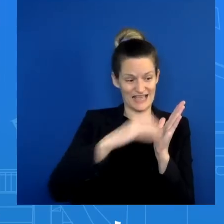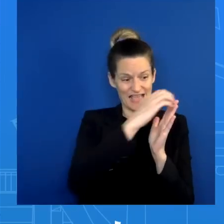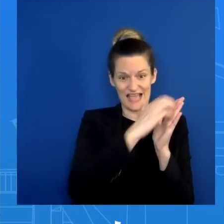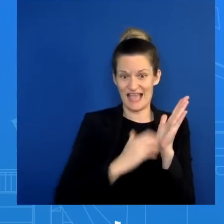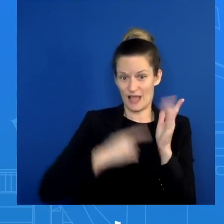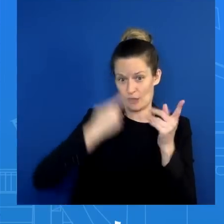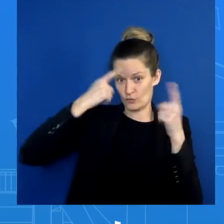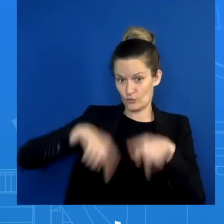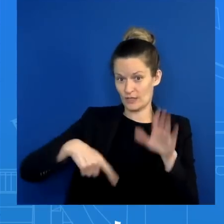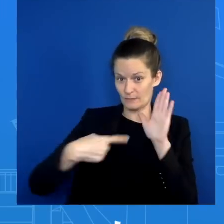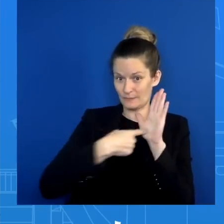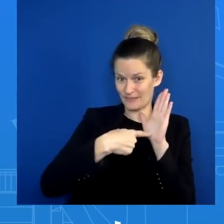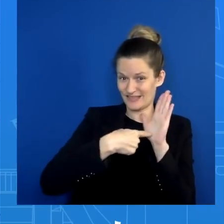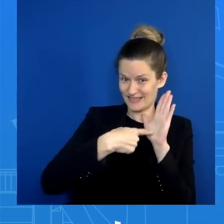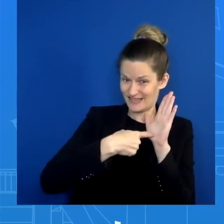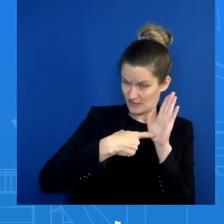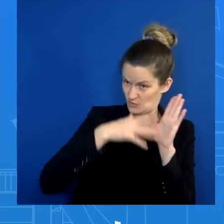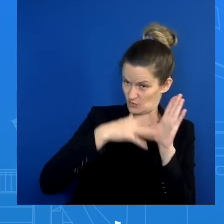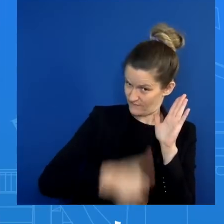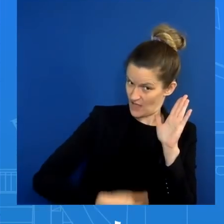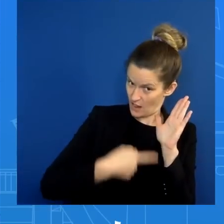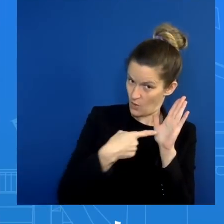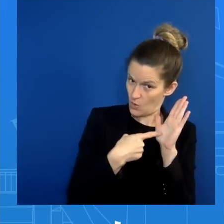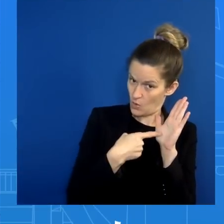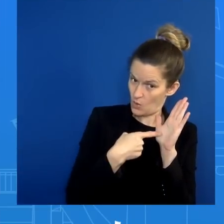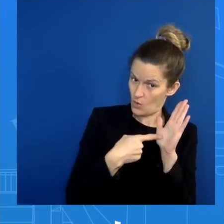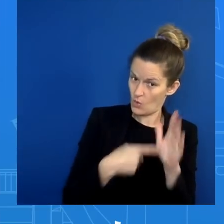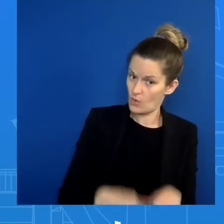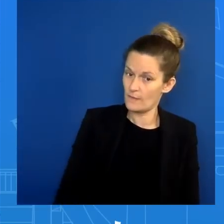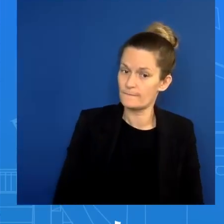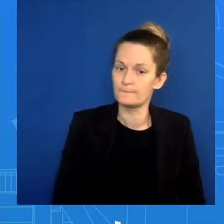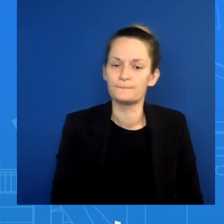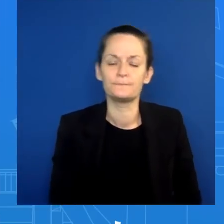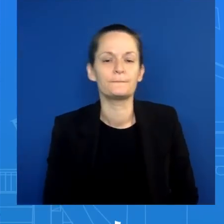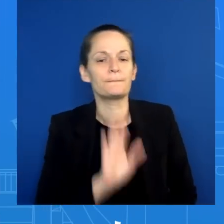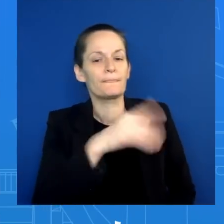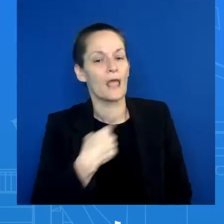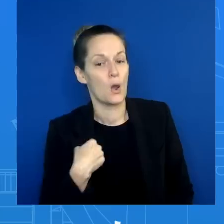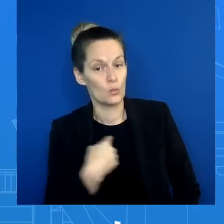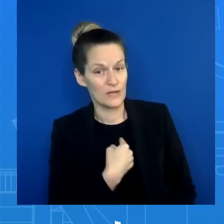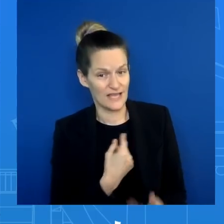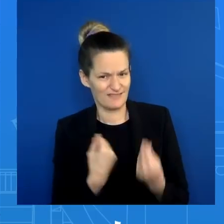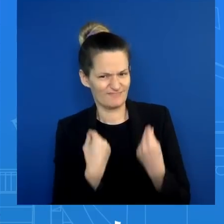We provided our response to the EU yesterday. The State Department of State confirmed this yesterday as well.